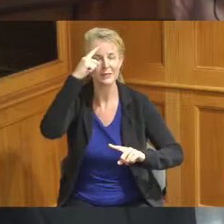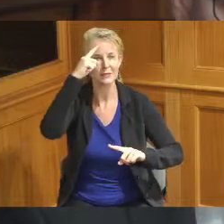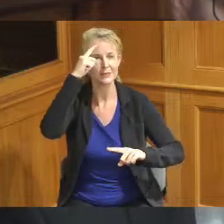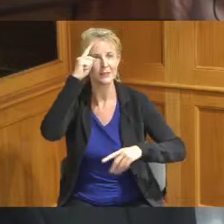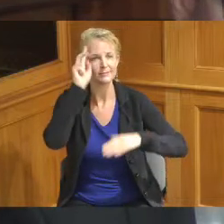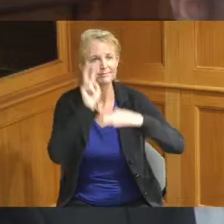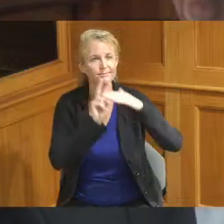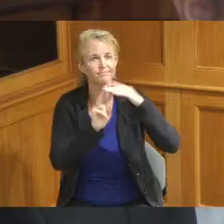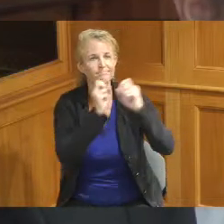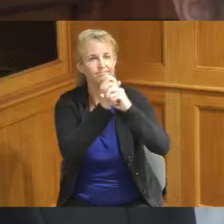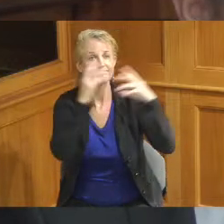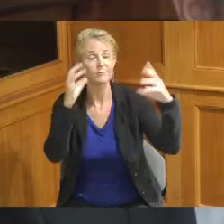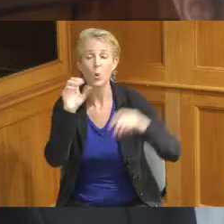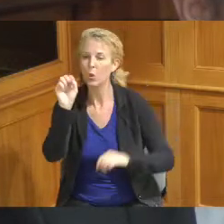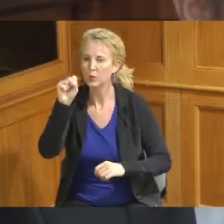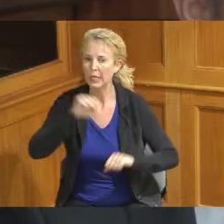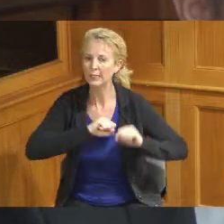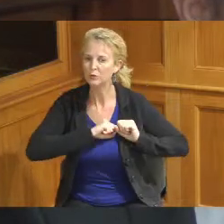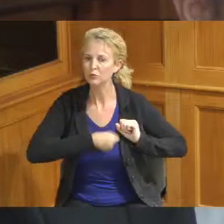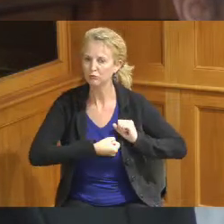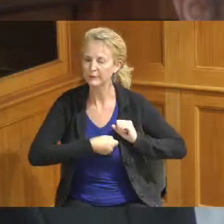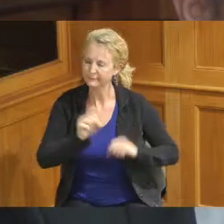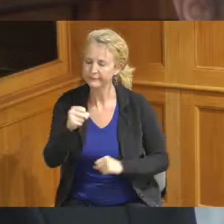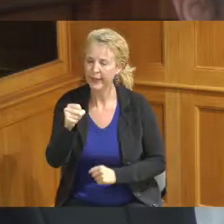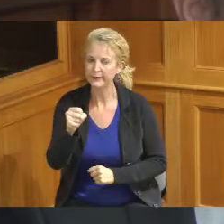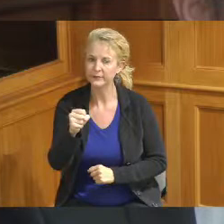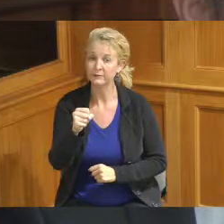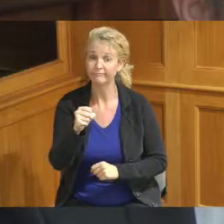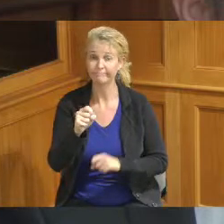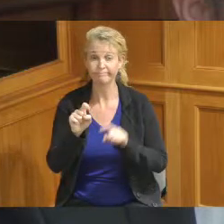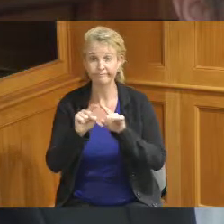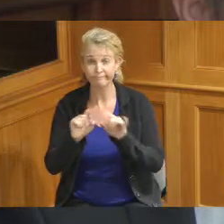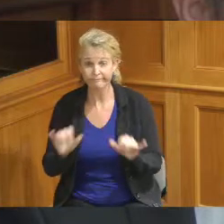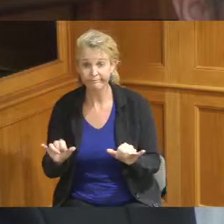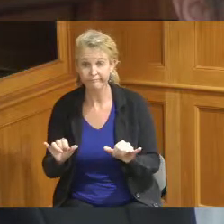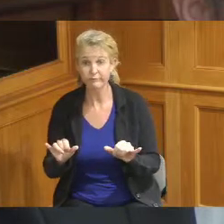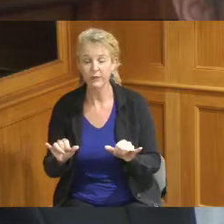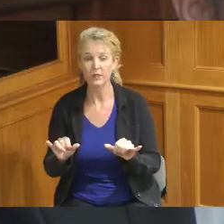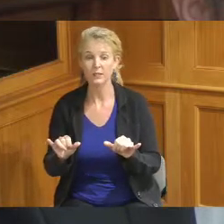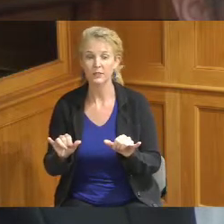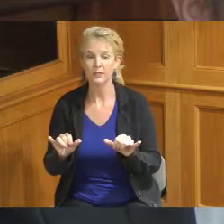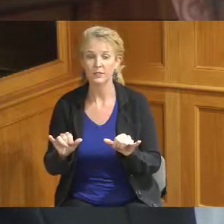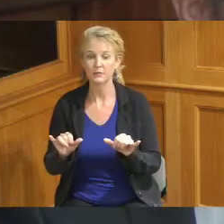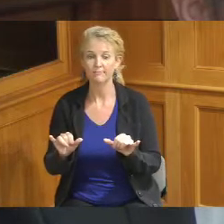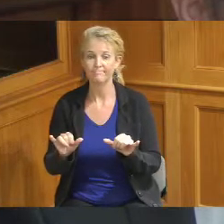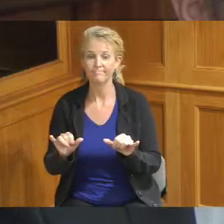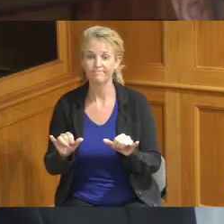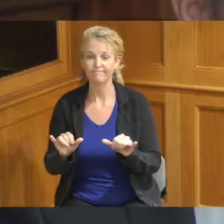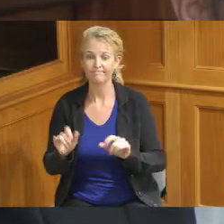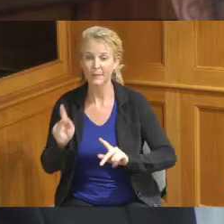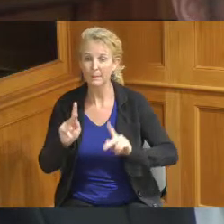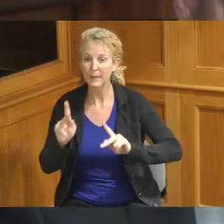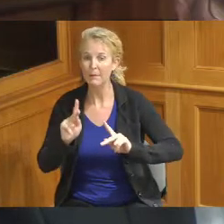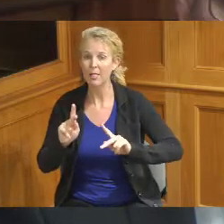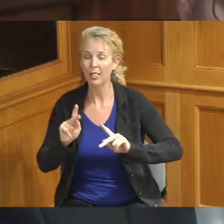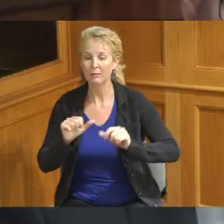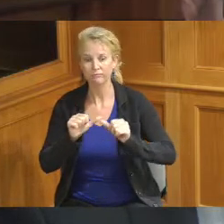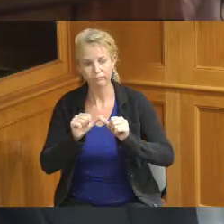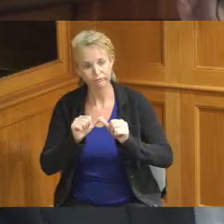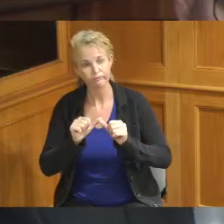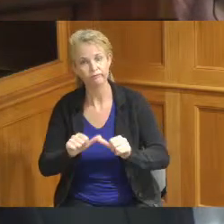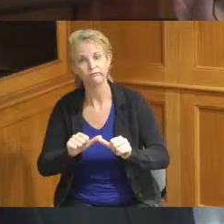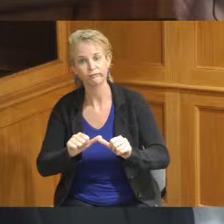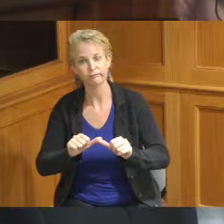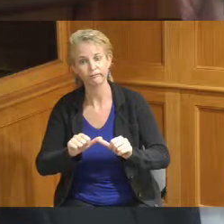was a lot of grief in that room there was also the idea that people will persevere and work together